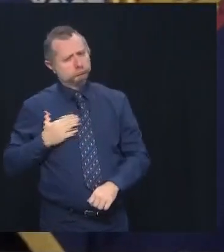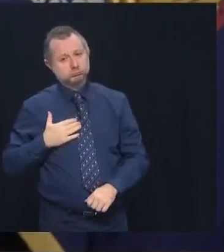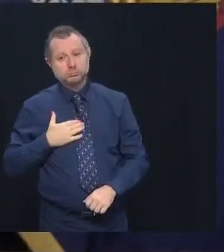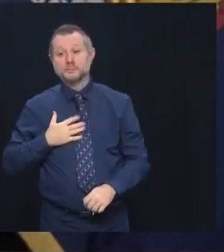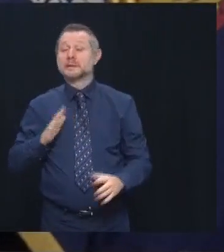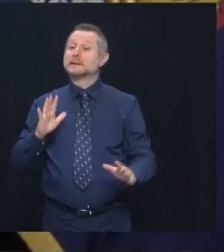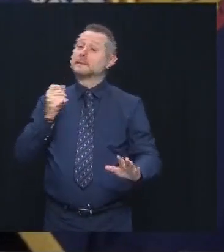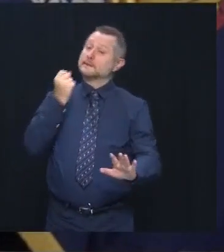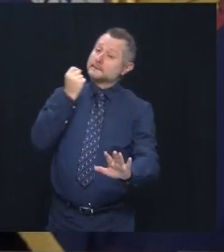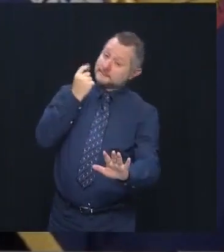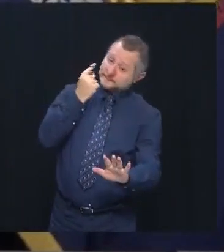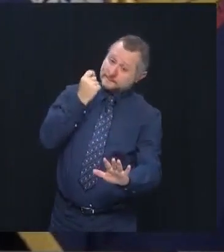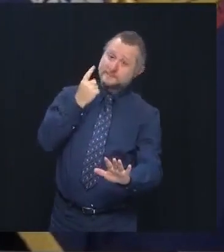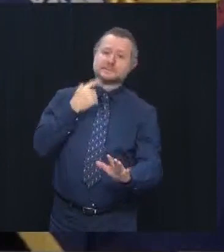SORRY FOR THE DELAY.